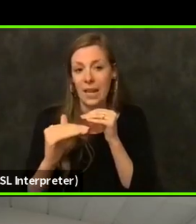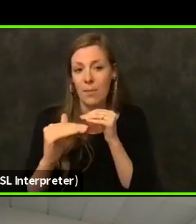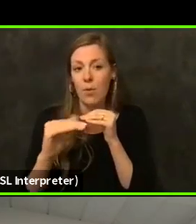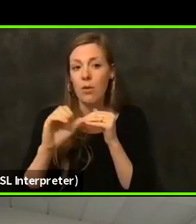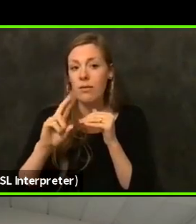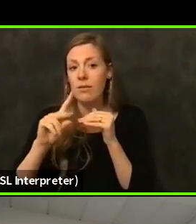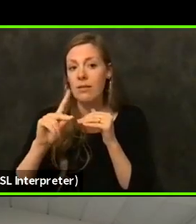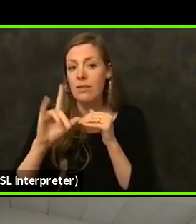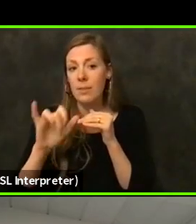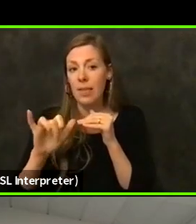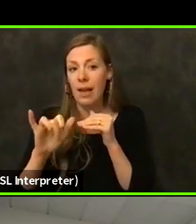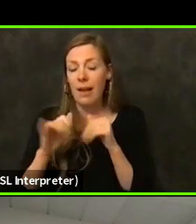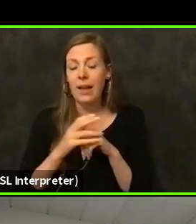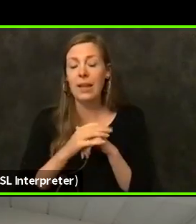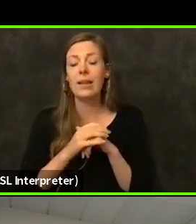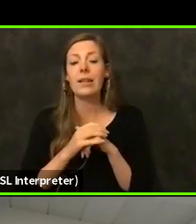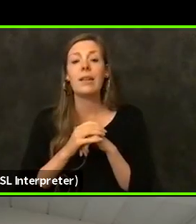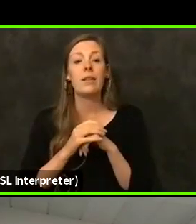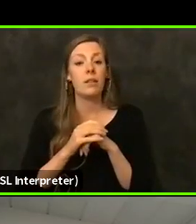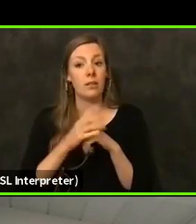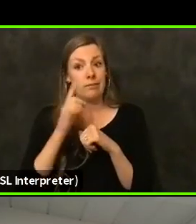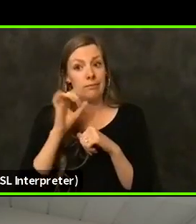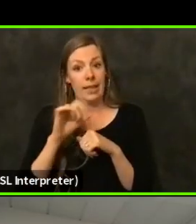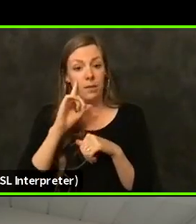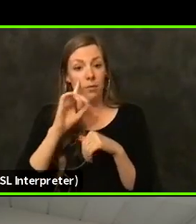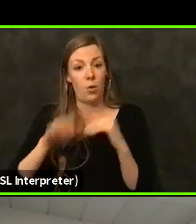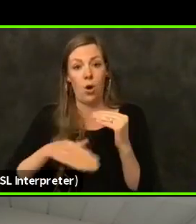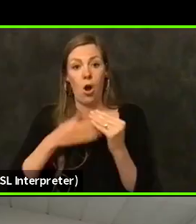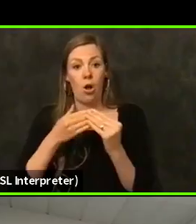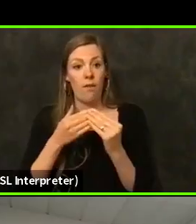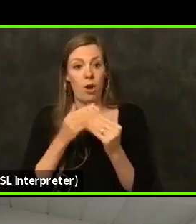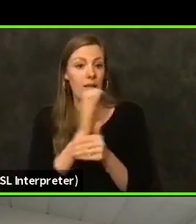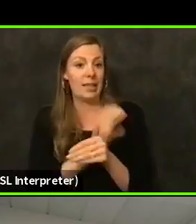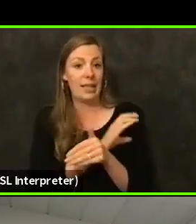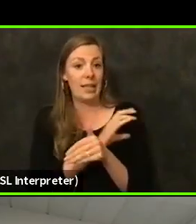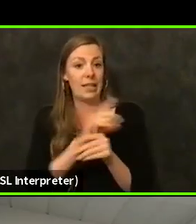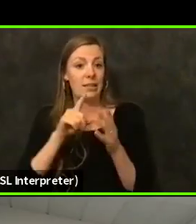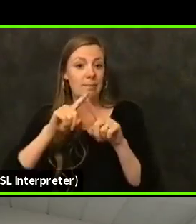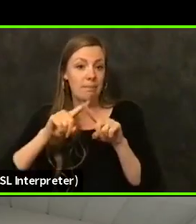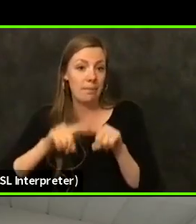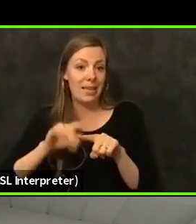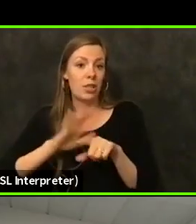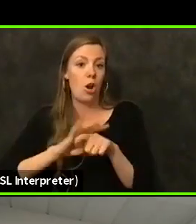And all of our clinics on appointments are all based on making an appointment.